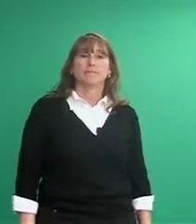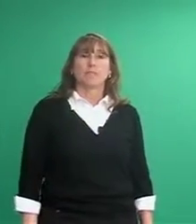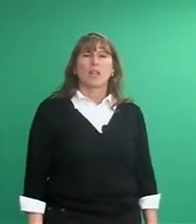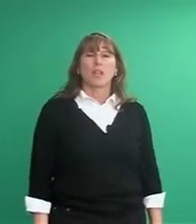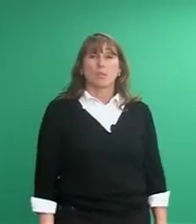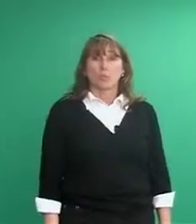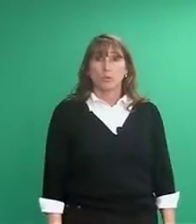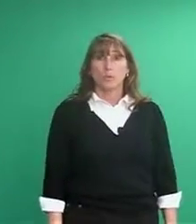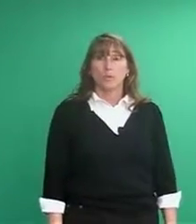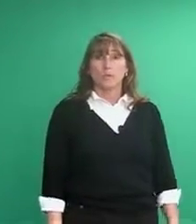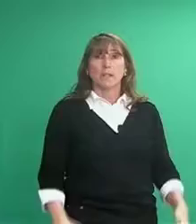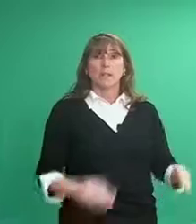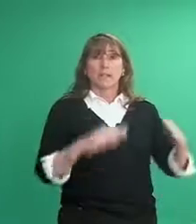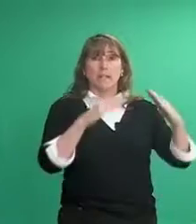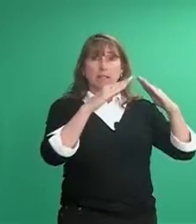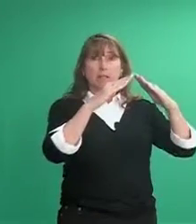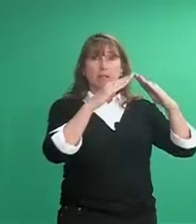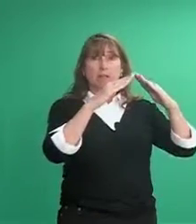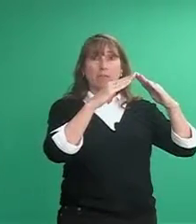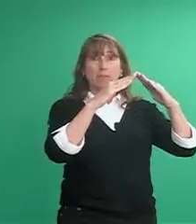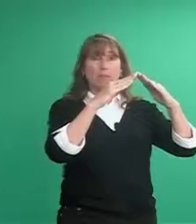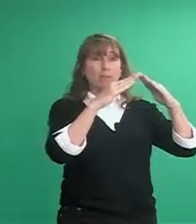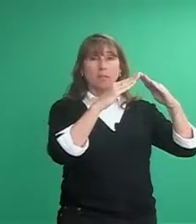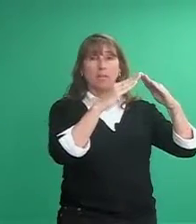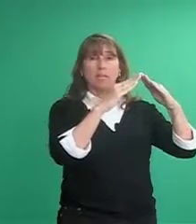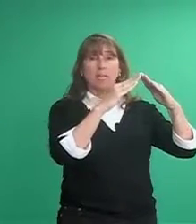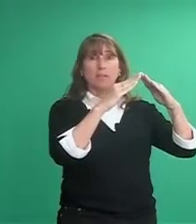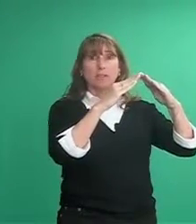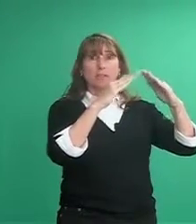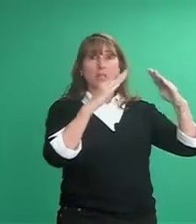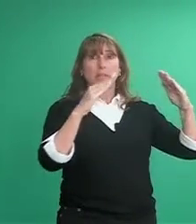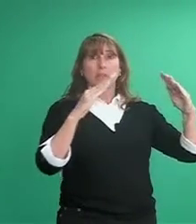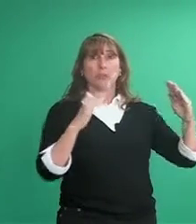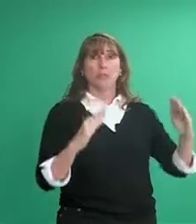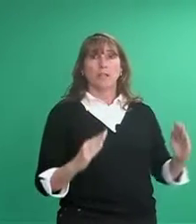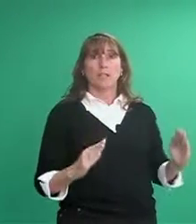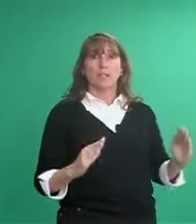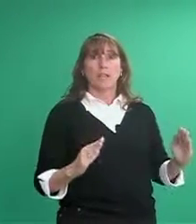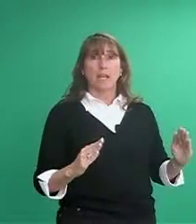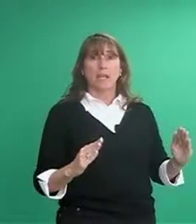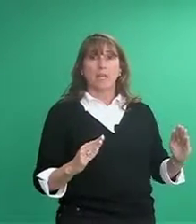roof now you have your fingertips together, and then you trace 'em down